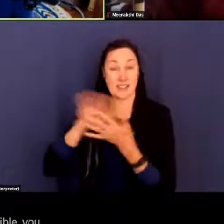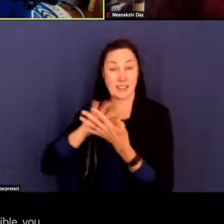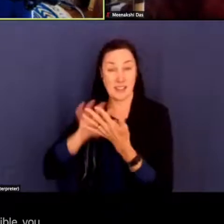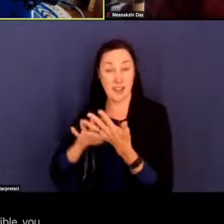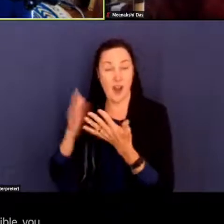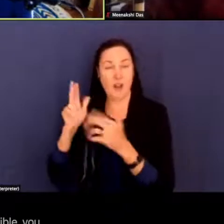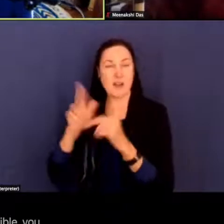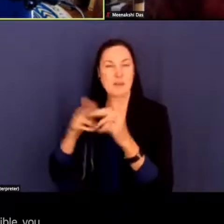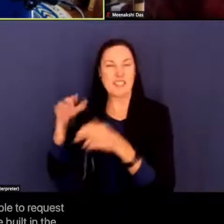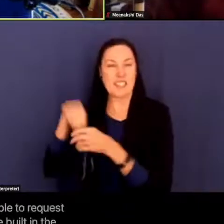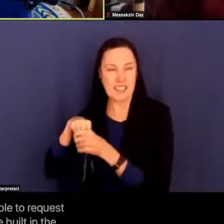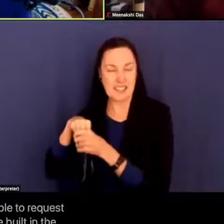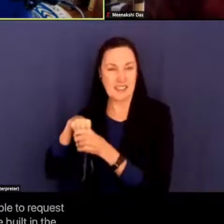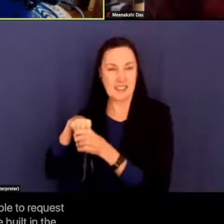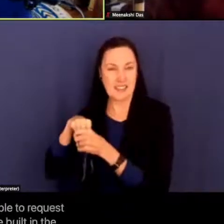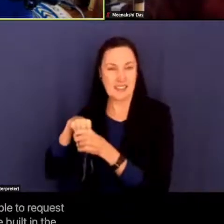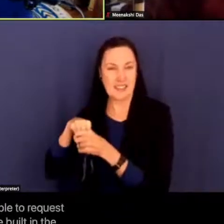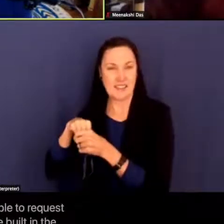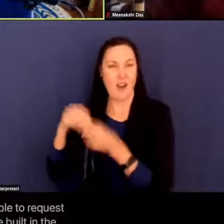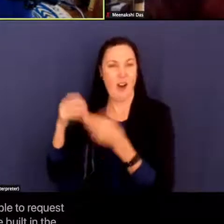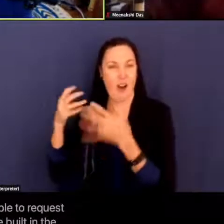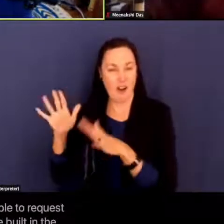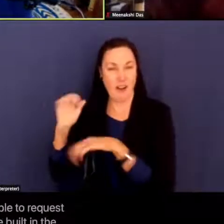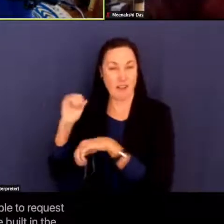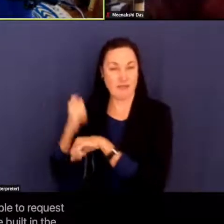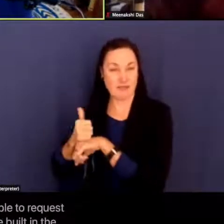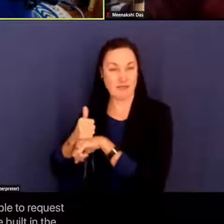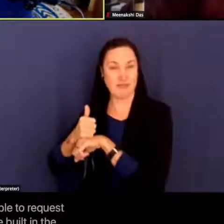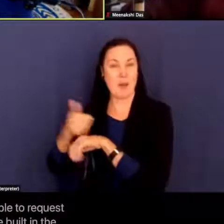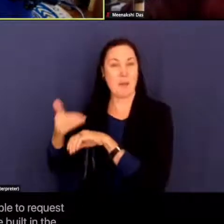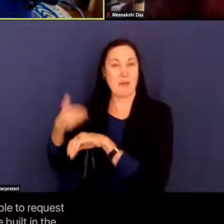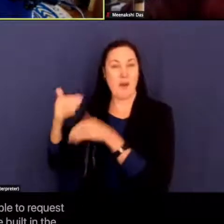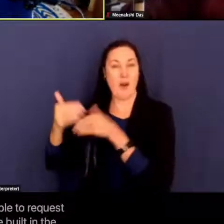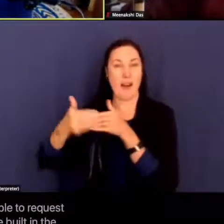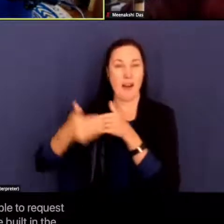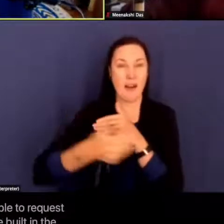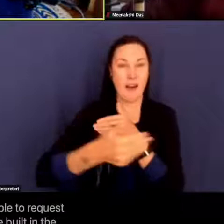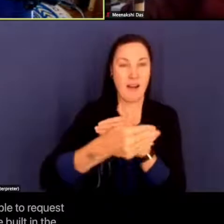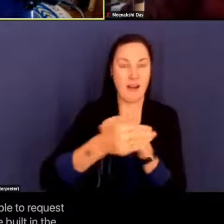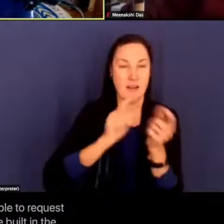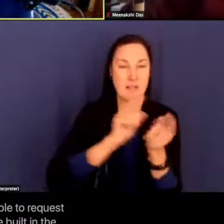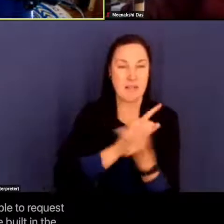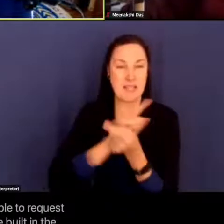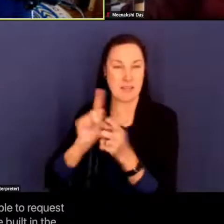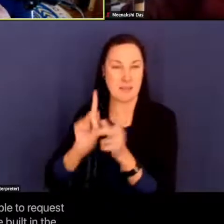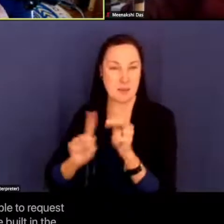will not be 100% possible for every need, I would say the more we are able to do that, the less we